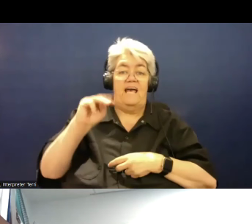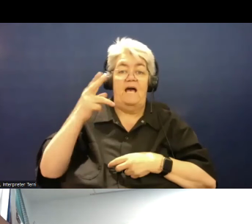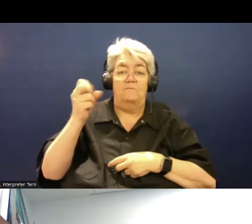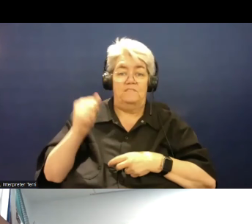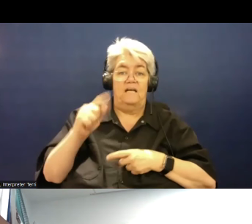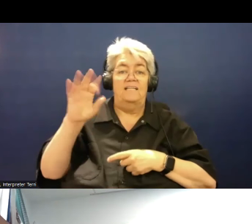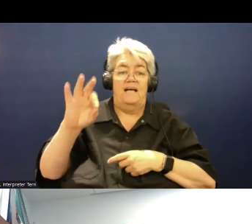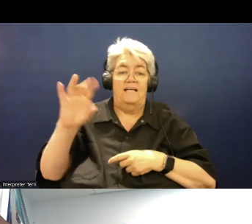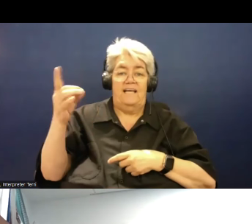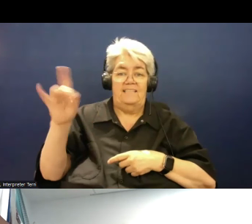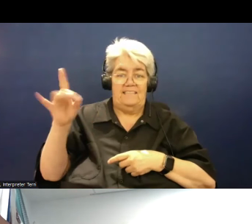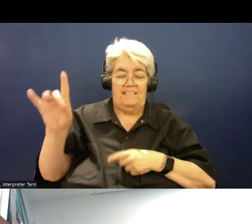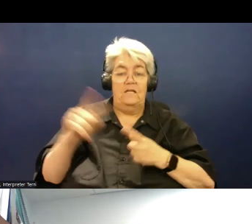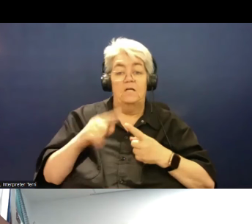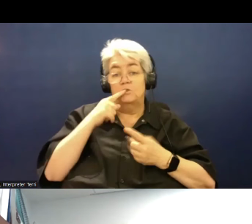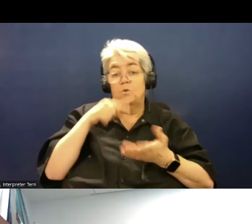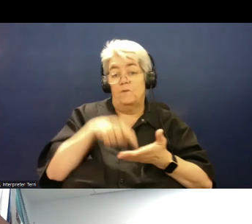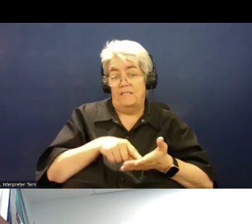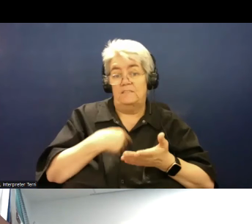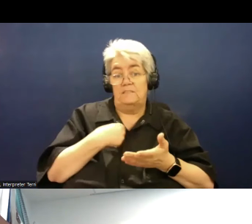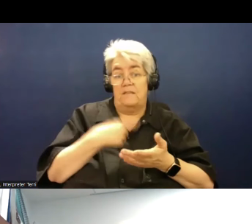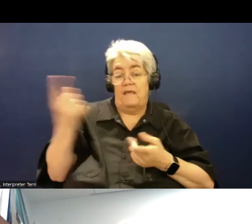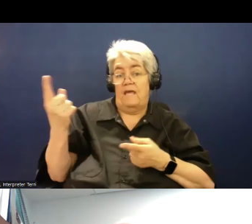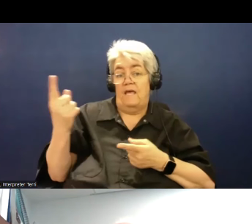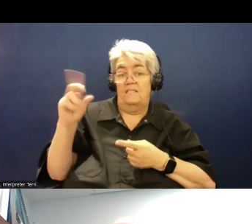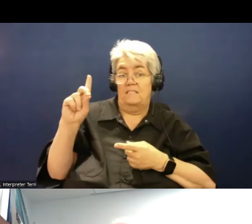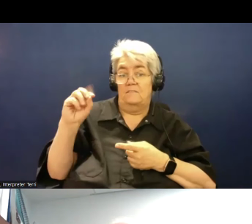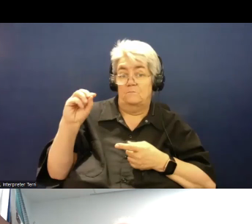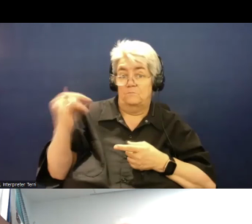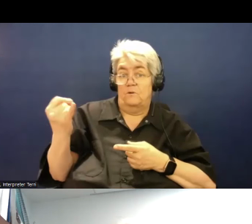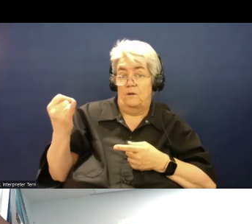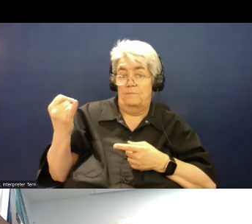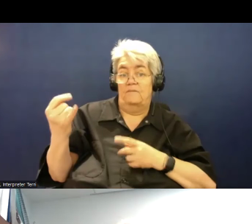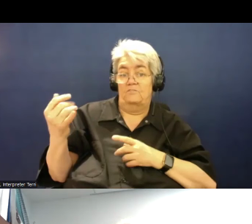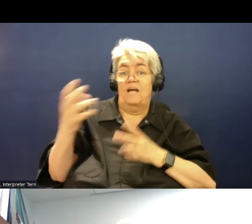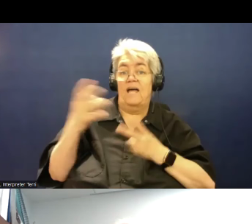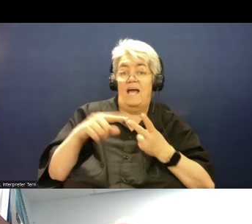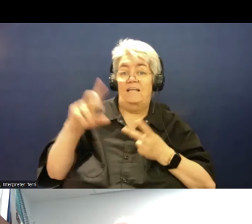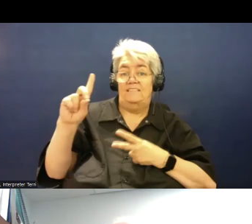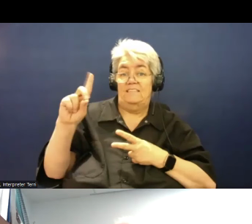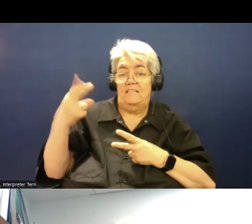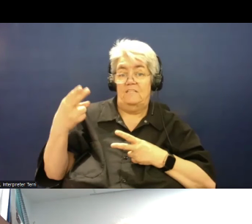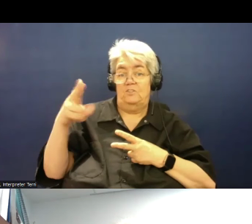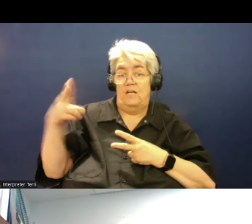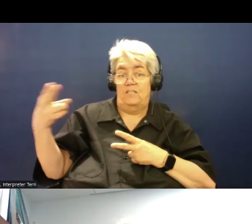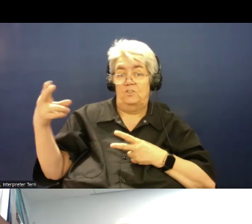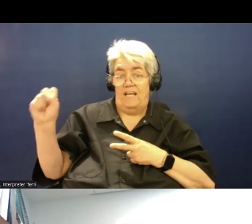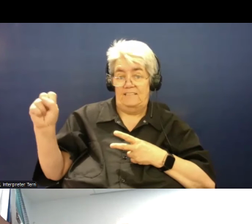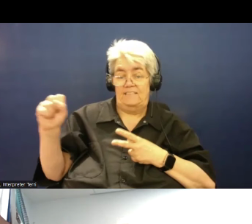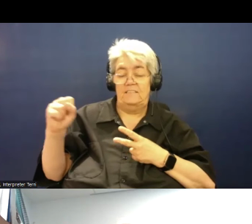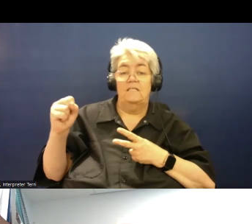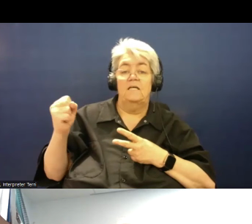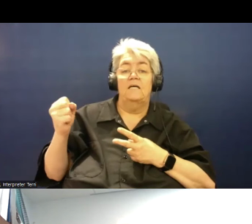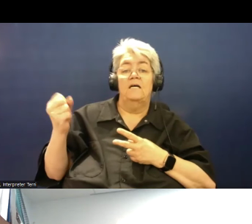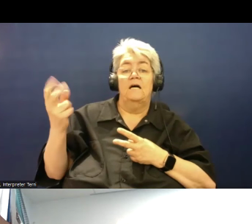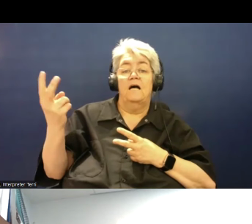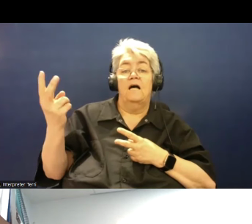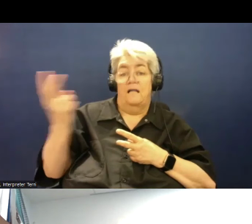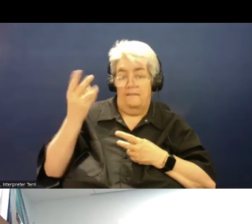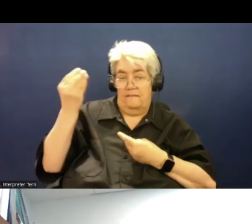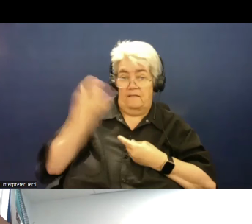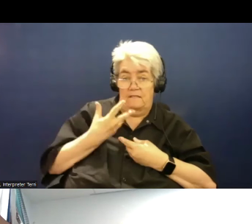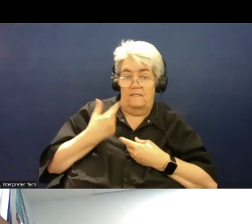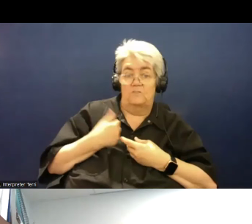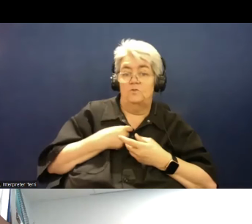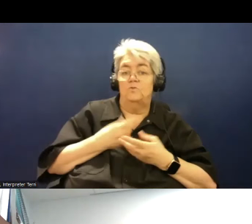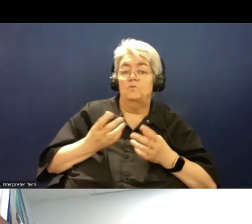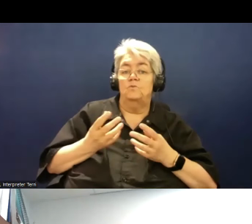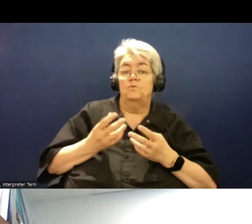WE WERE DIRECTED TO PROVIDE CONSULTATION WITH OTHER STAKE HOLDERS